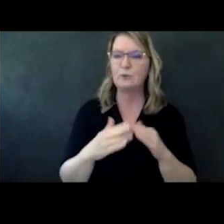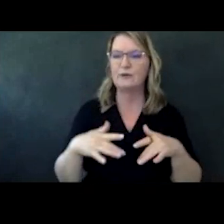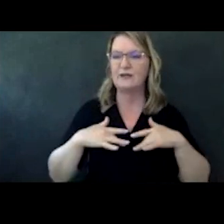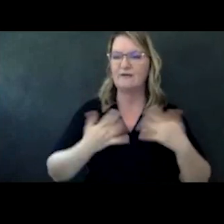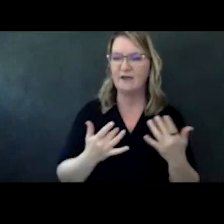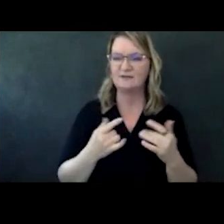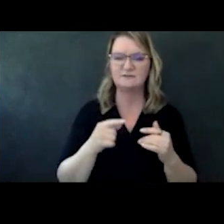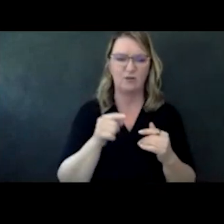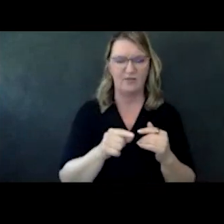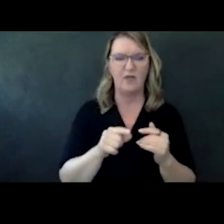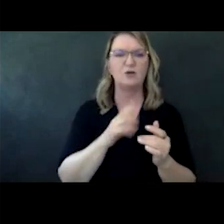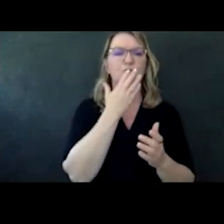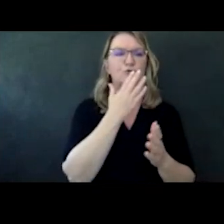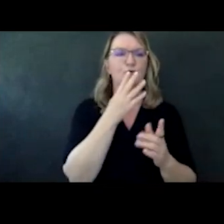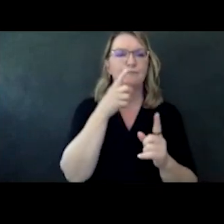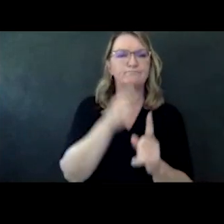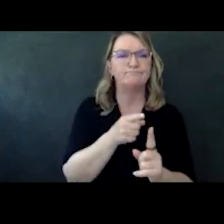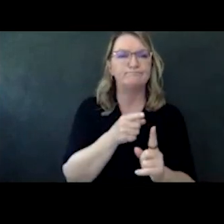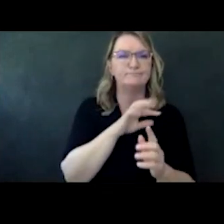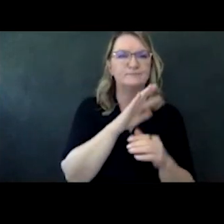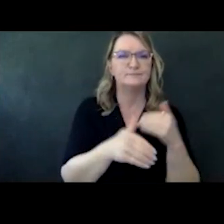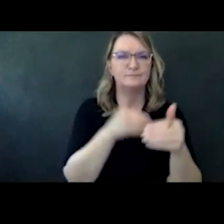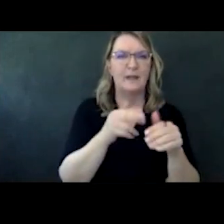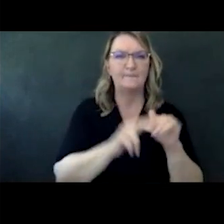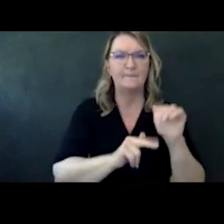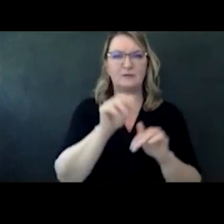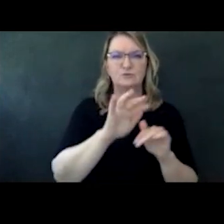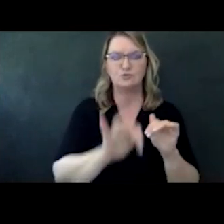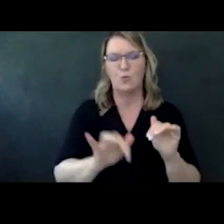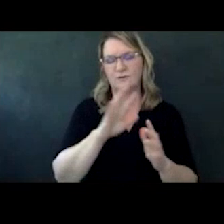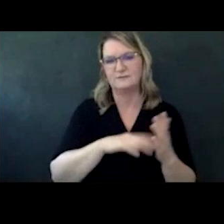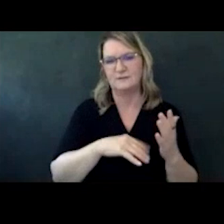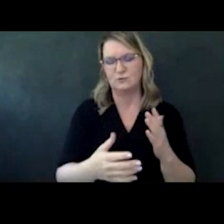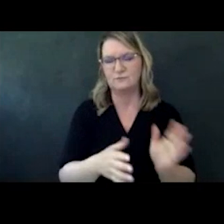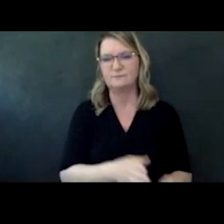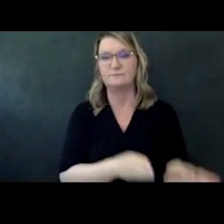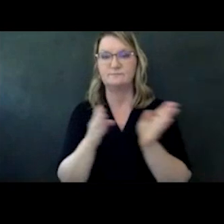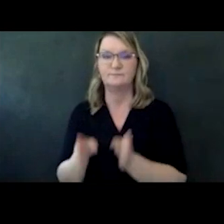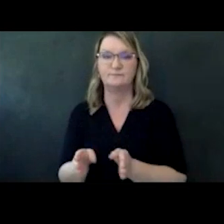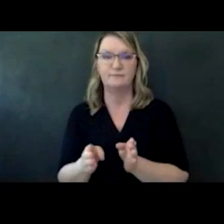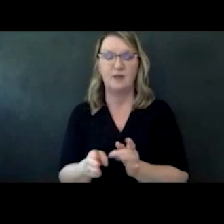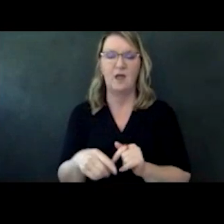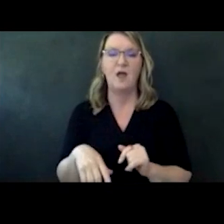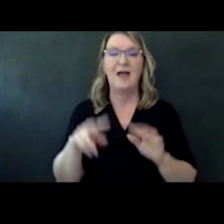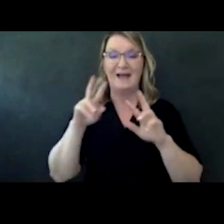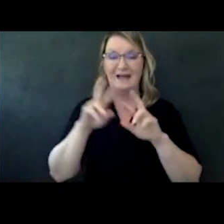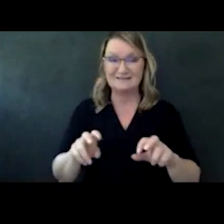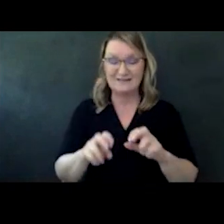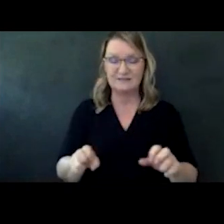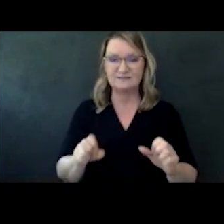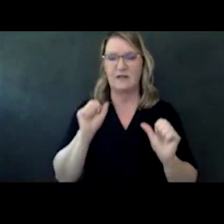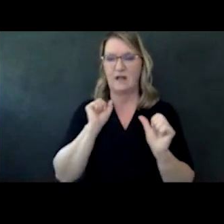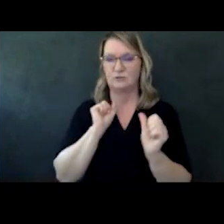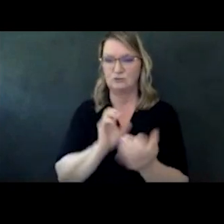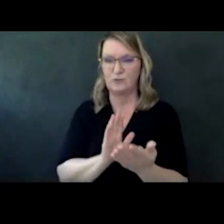points to build around. Next, assess and address gaps. Once you've mapped the big moments, take a